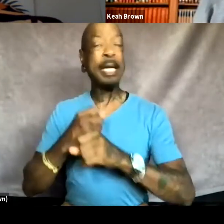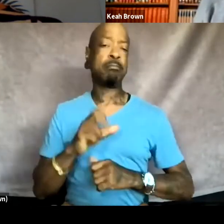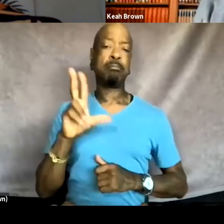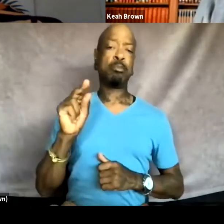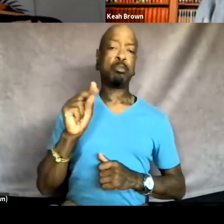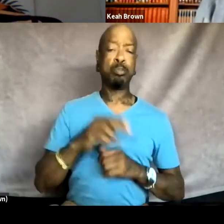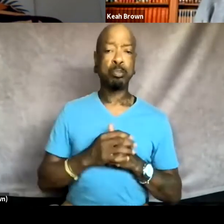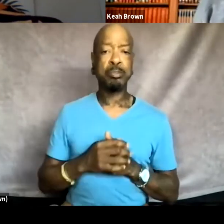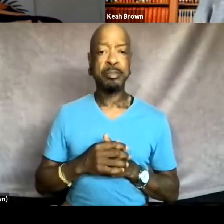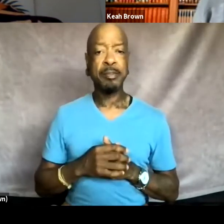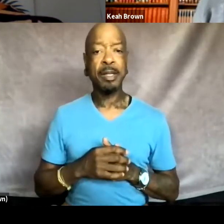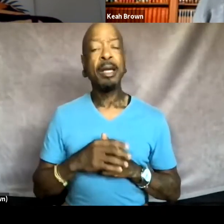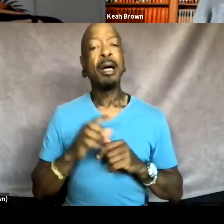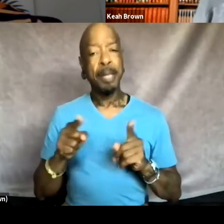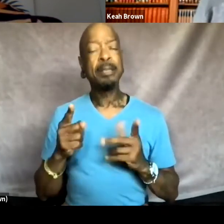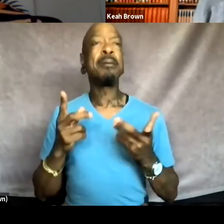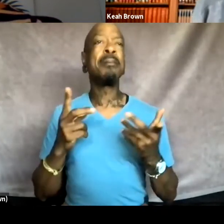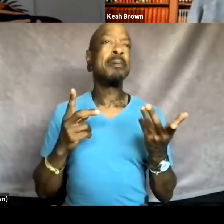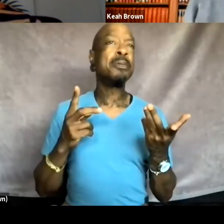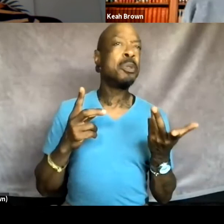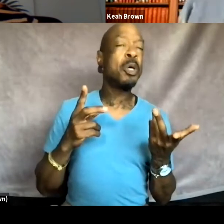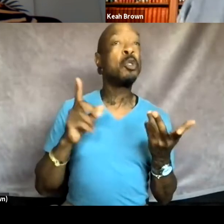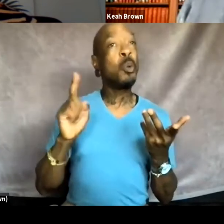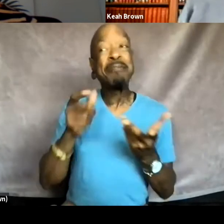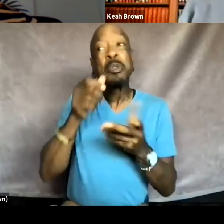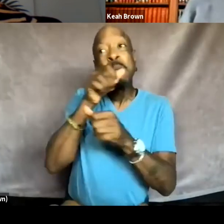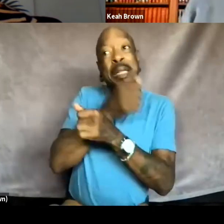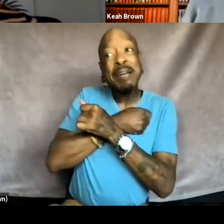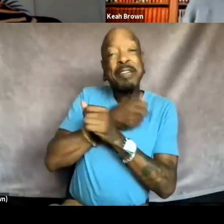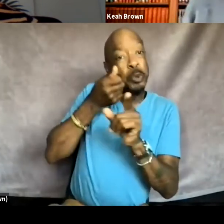Keah Brown: wanted to win every award, but you have to do is know that when you're creating